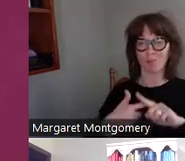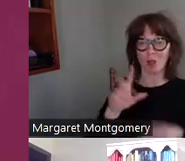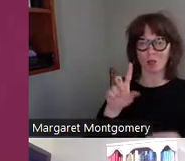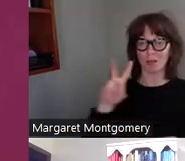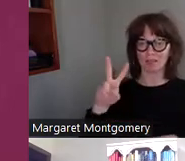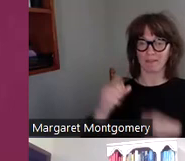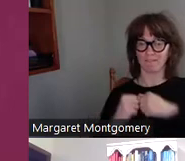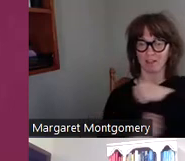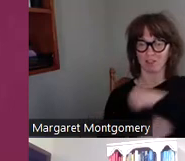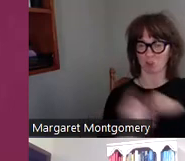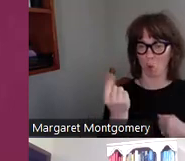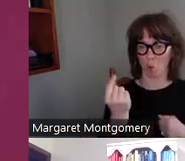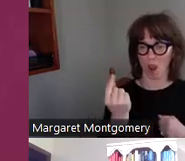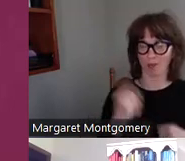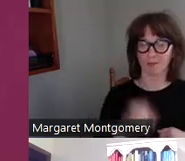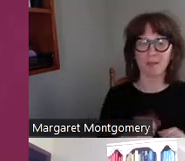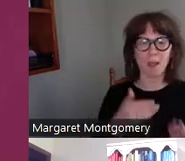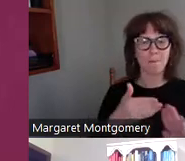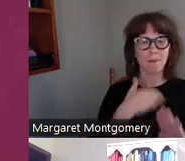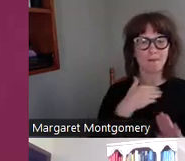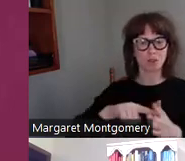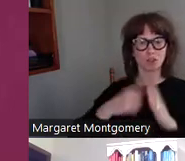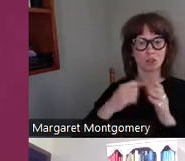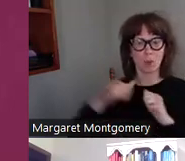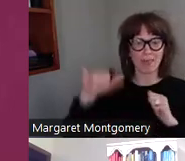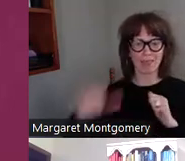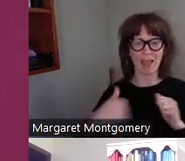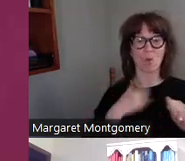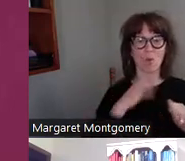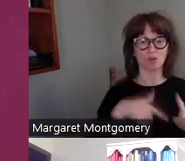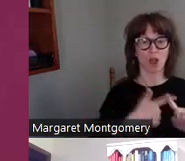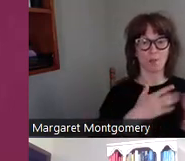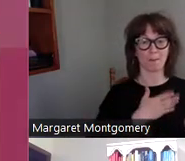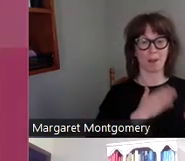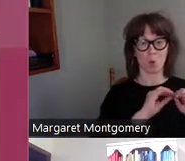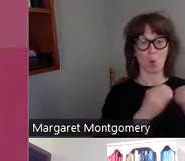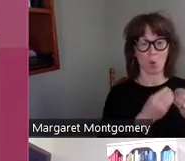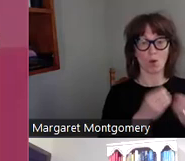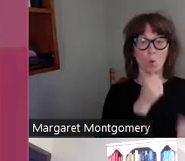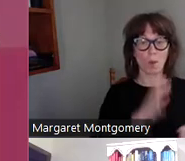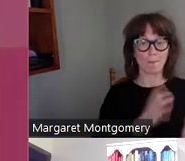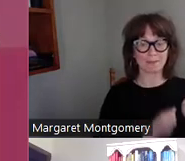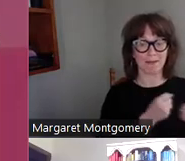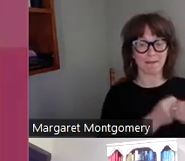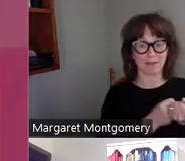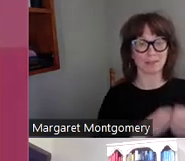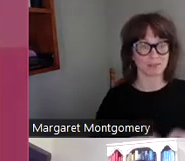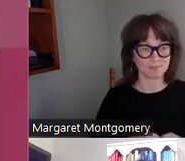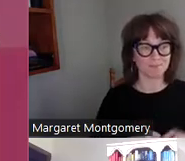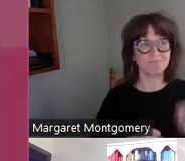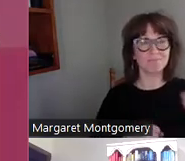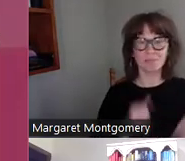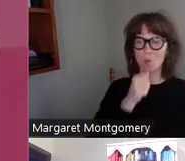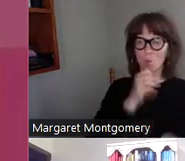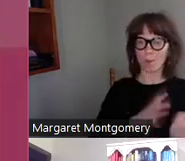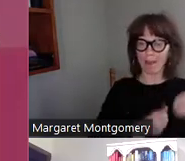to share a bit more about women's, advocates, women's, advocates as a nonprofit organization